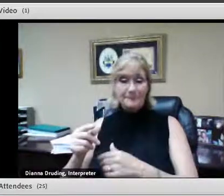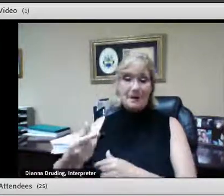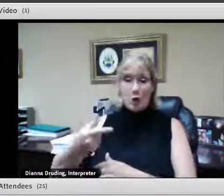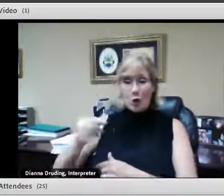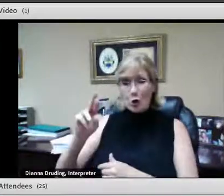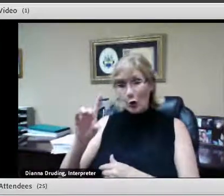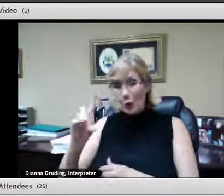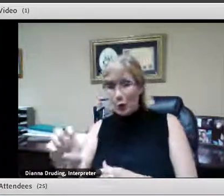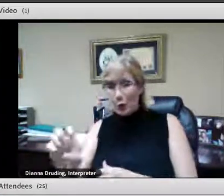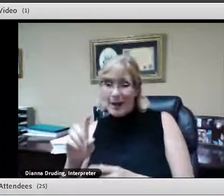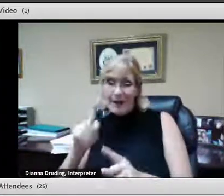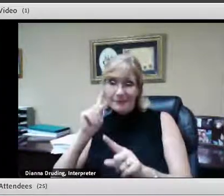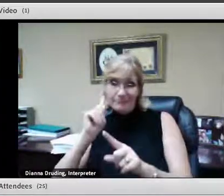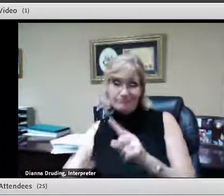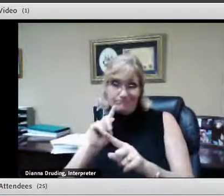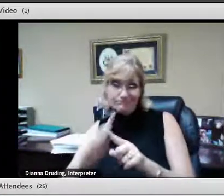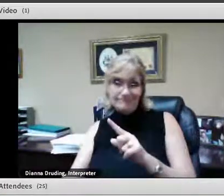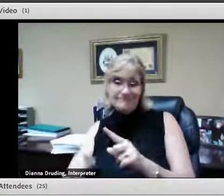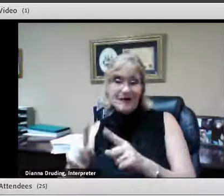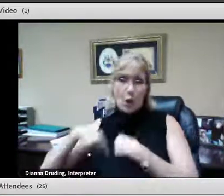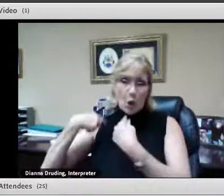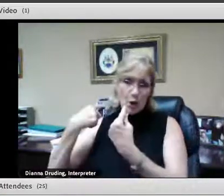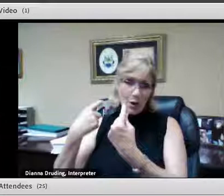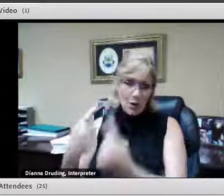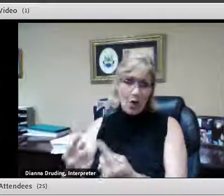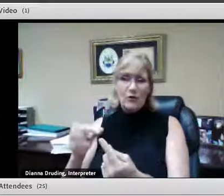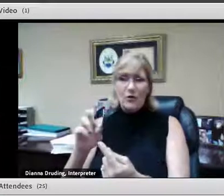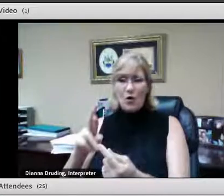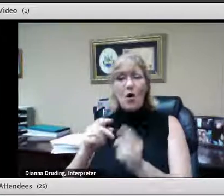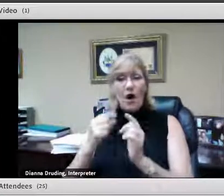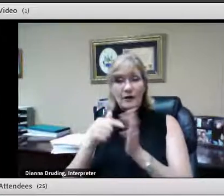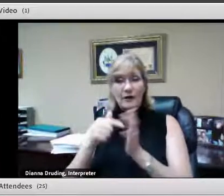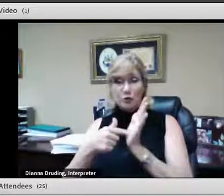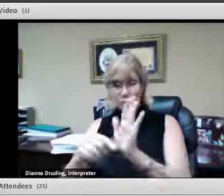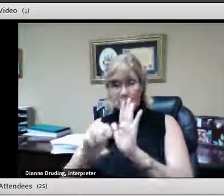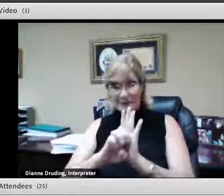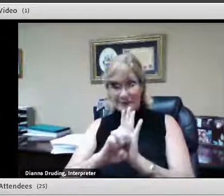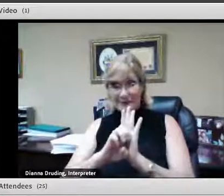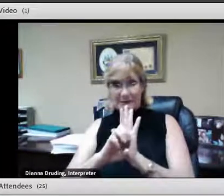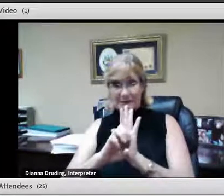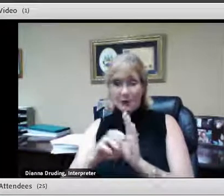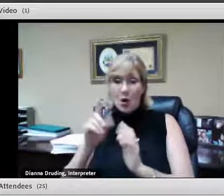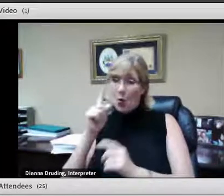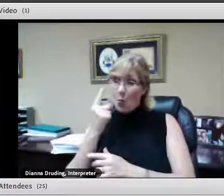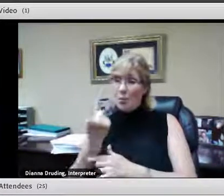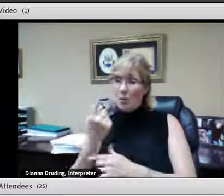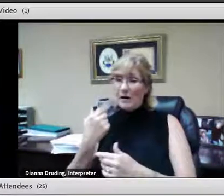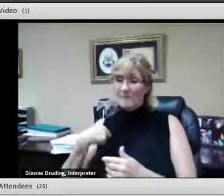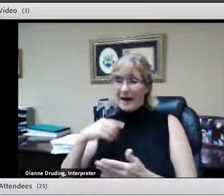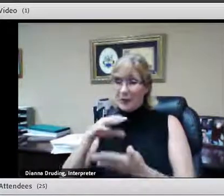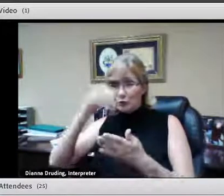spin longer, and you can add points. So, I'll show you an example of what this looked like. This is one of our student's games from last week.